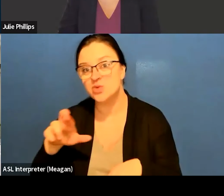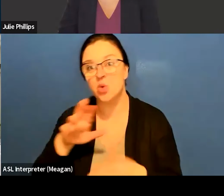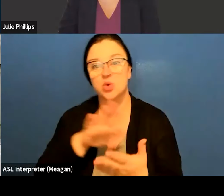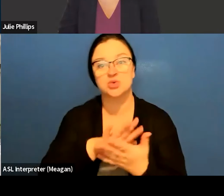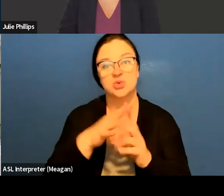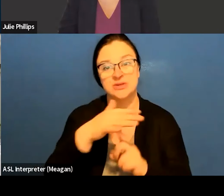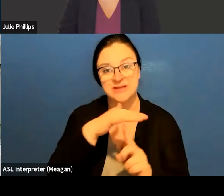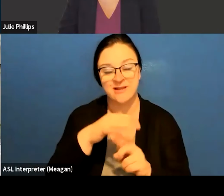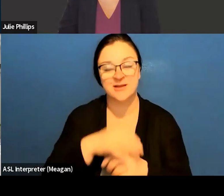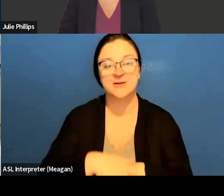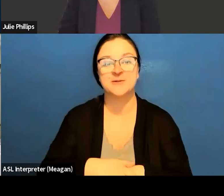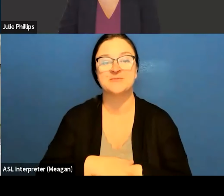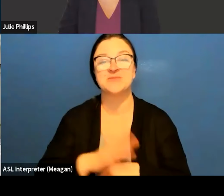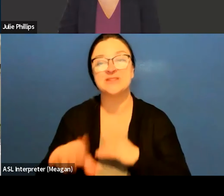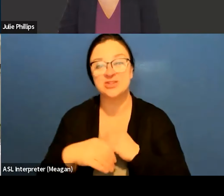in addition to the clinical interview that,